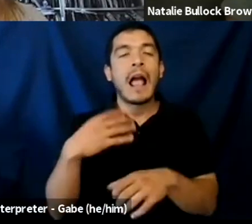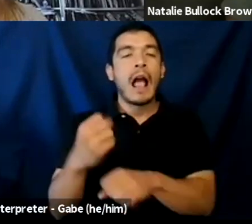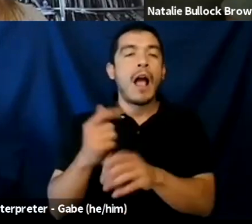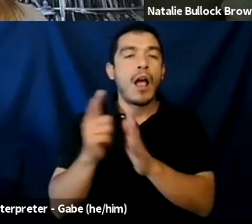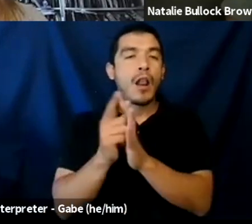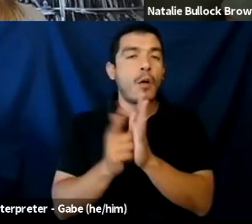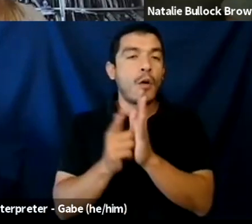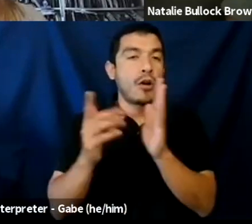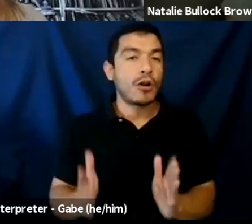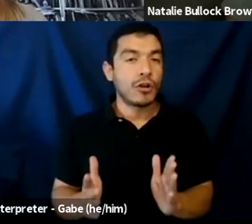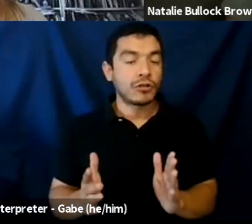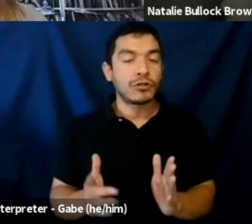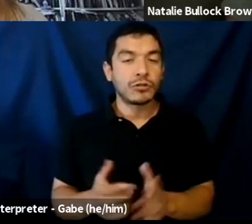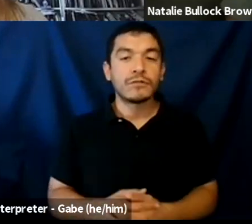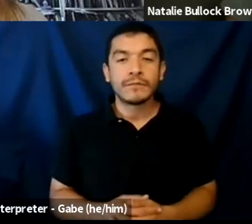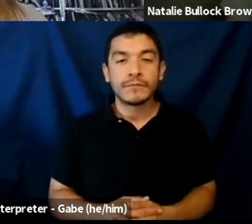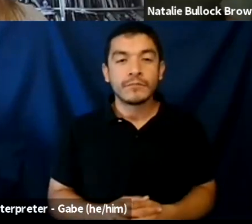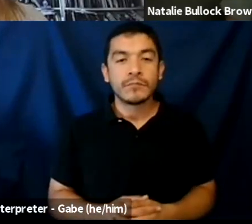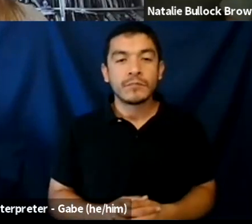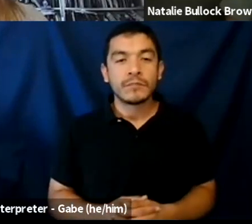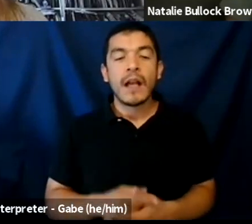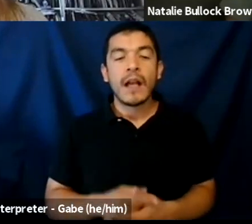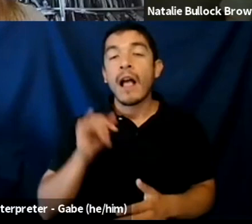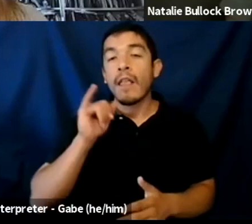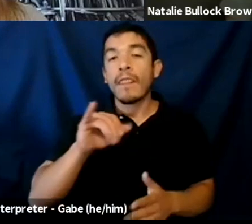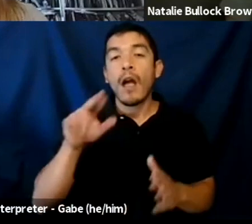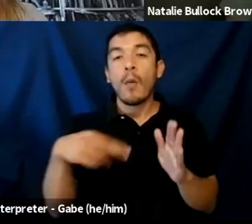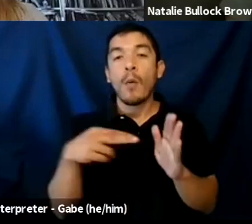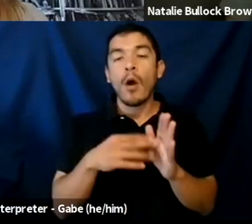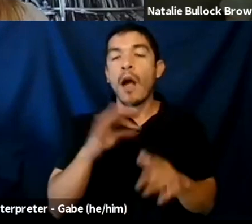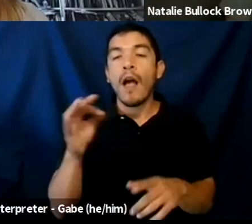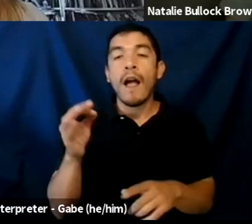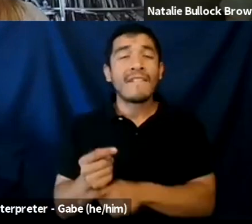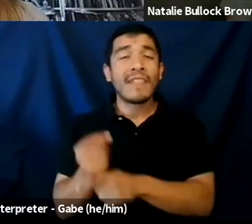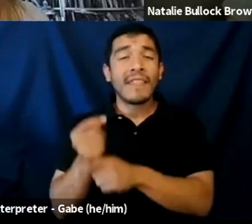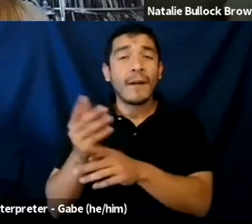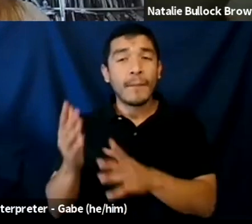And so, the role that therapists, counselors,